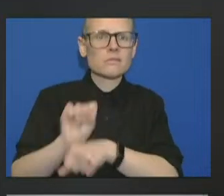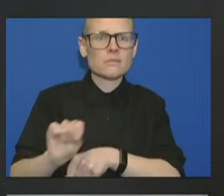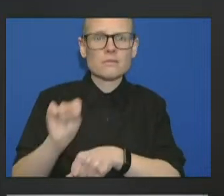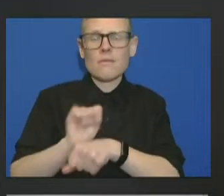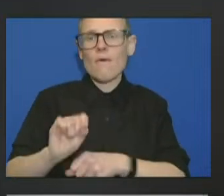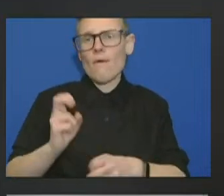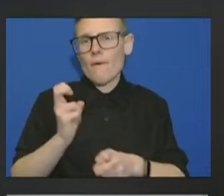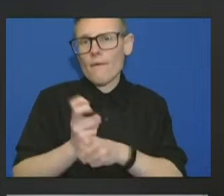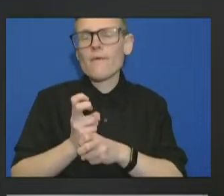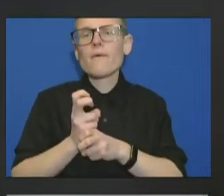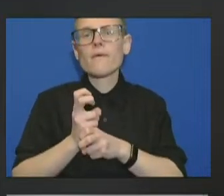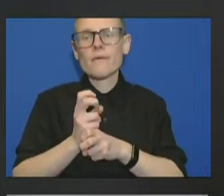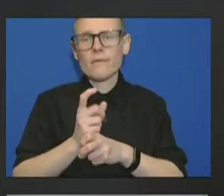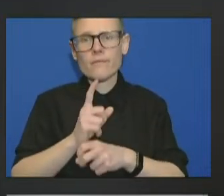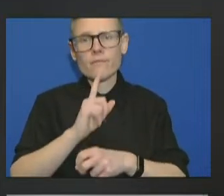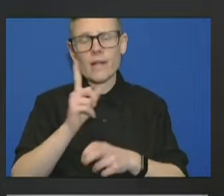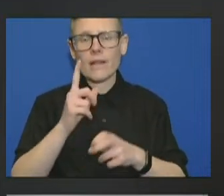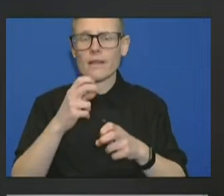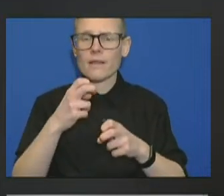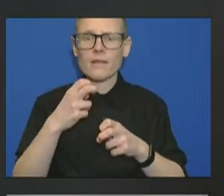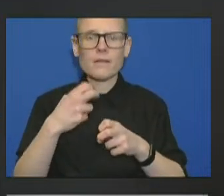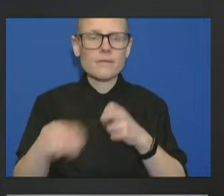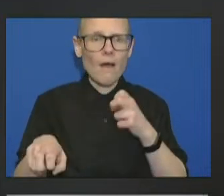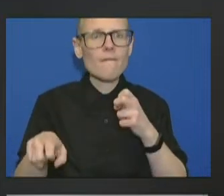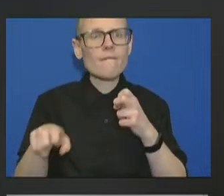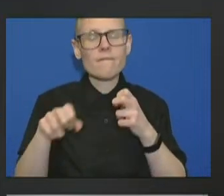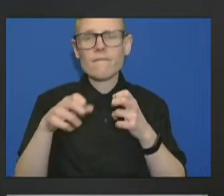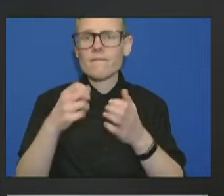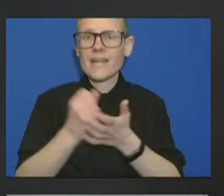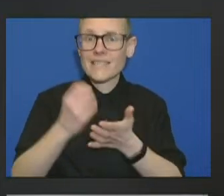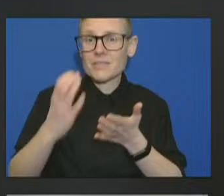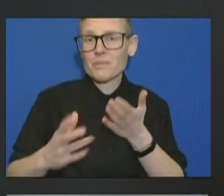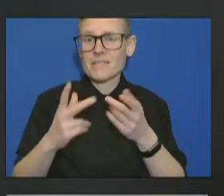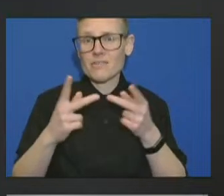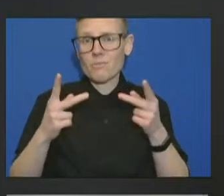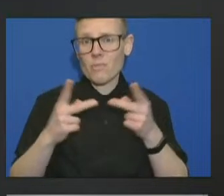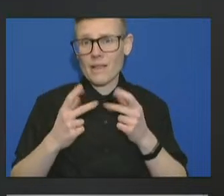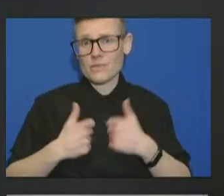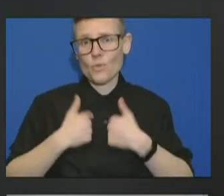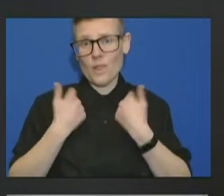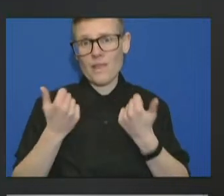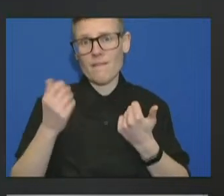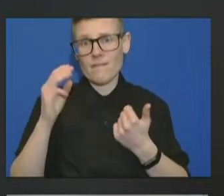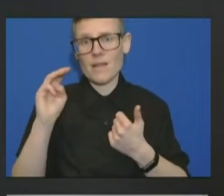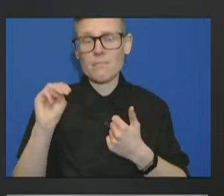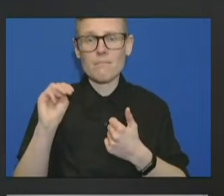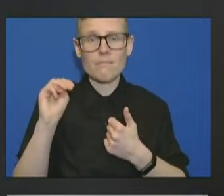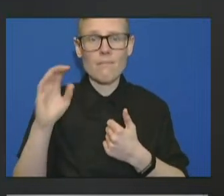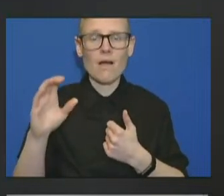staff and leaders work very